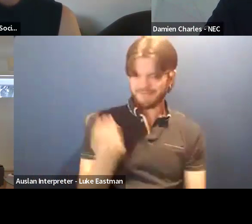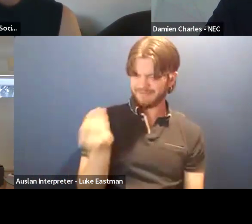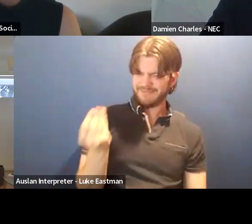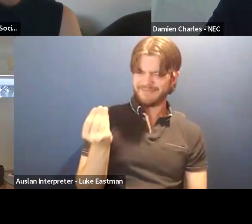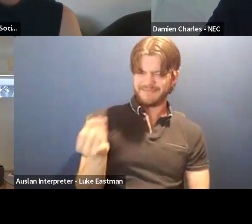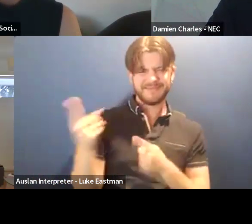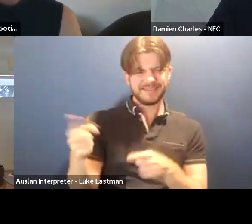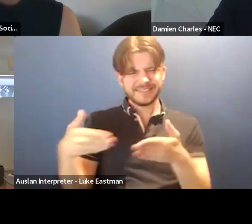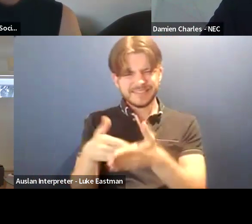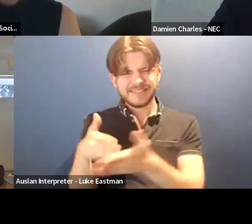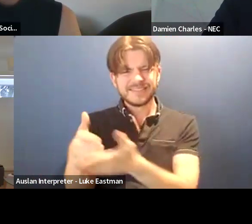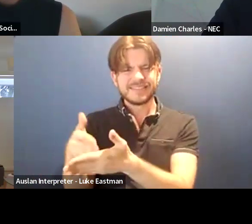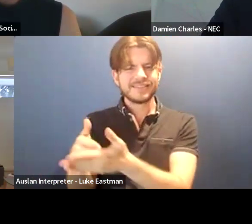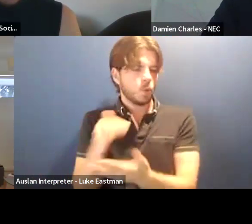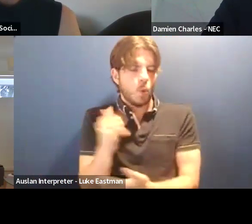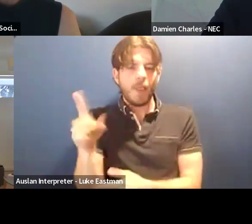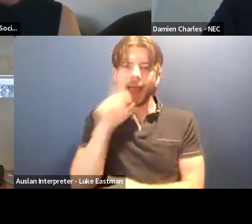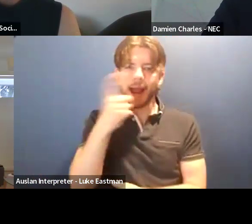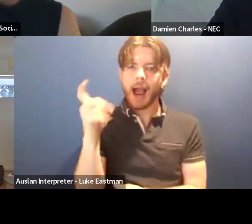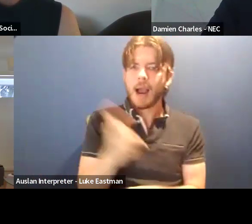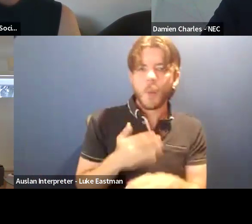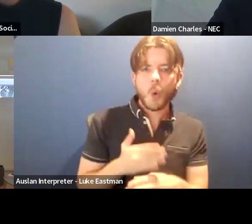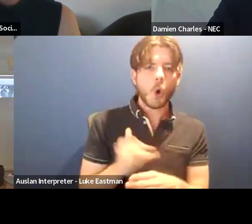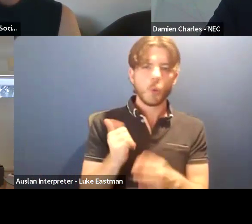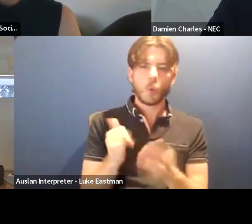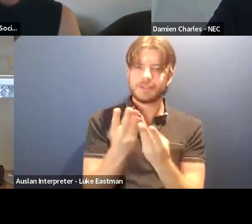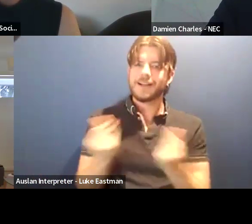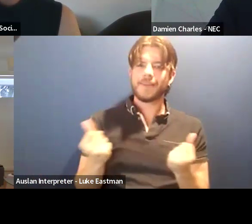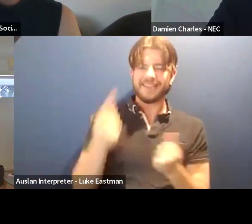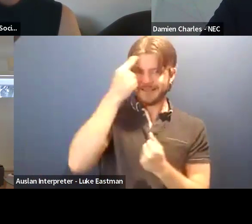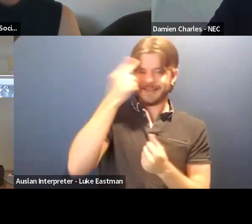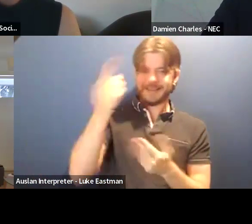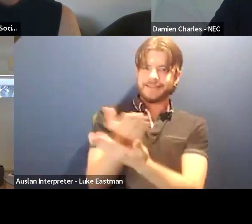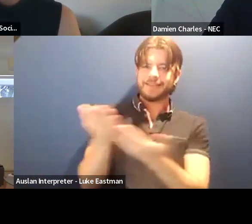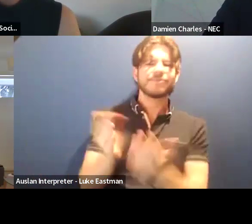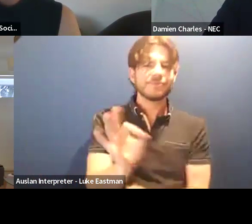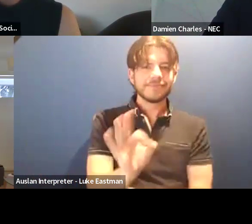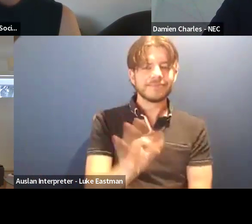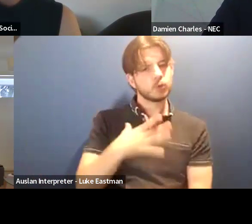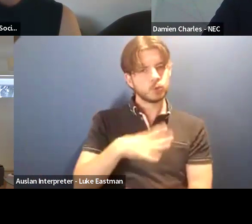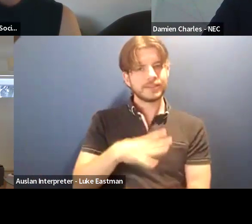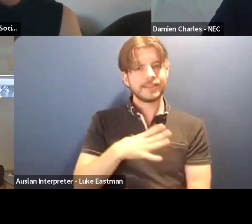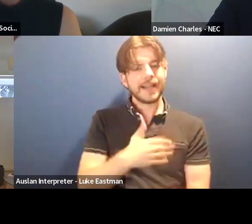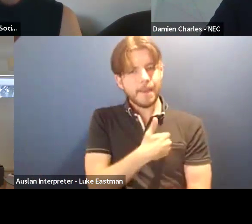they face and they can't come to work on a certain day and things like that show understanding and empathy and that's